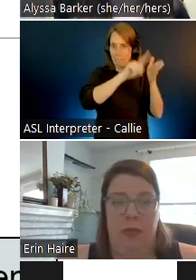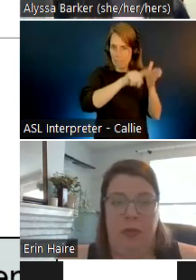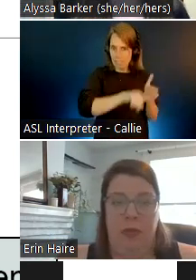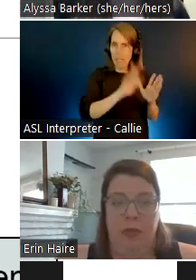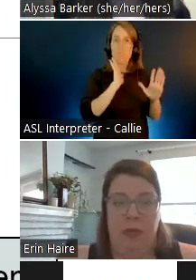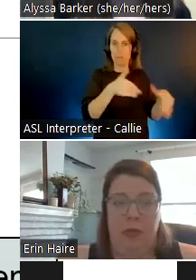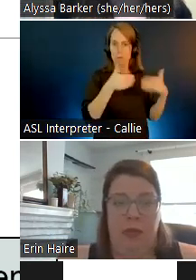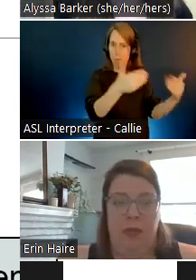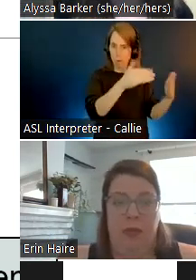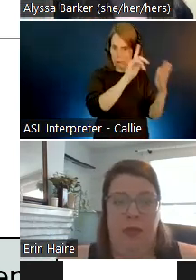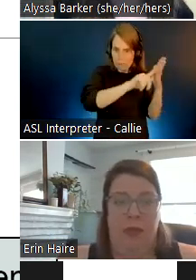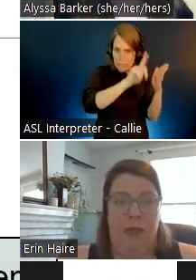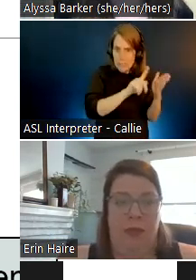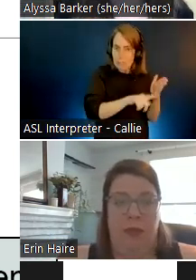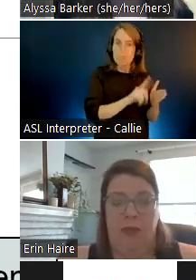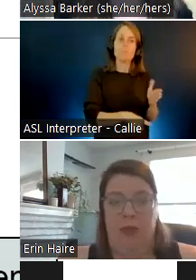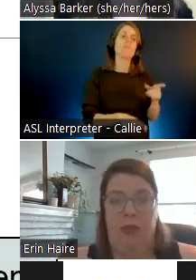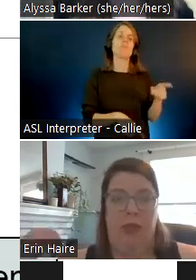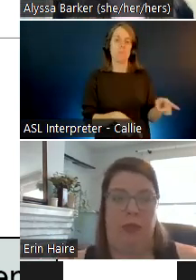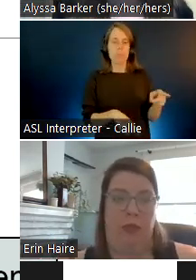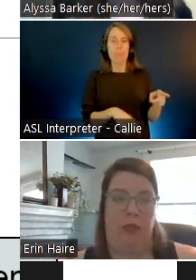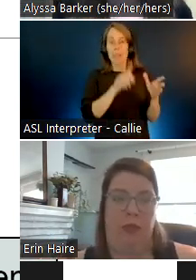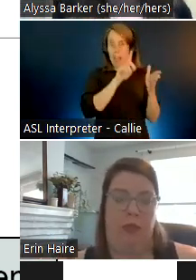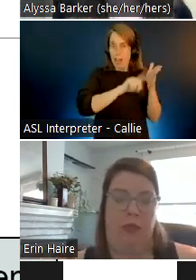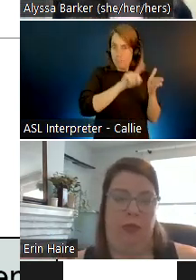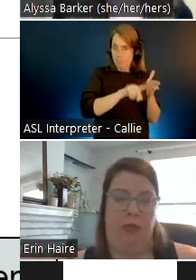that investigation can have a couple of different outcomes we do try to encourage